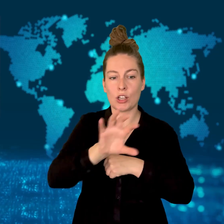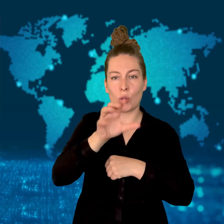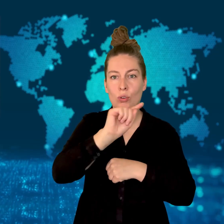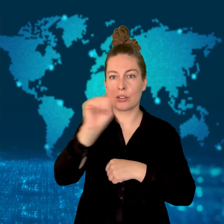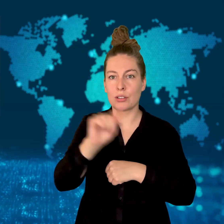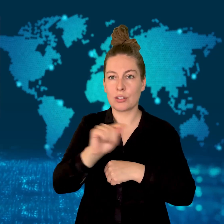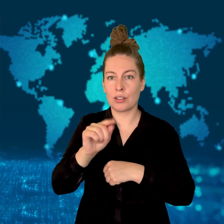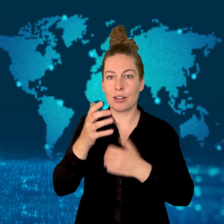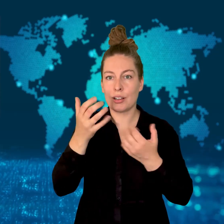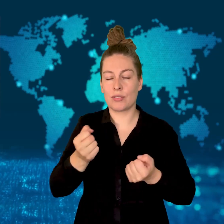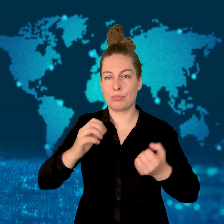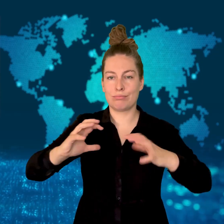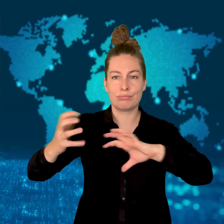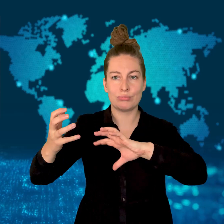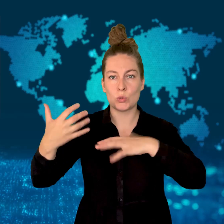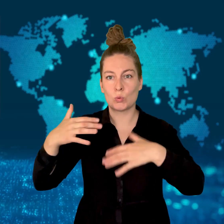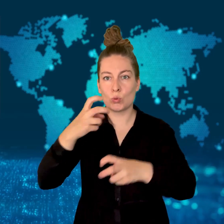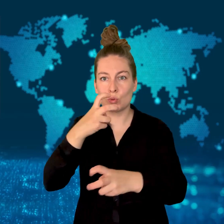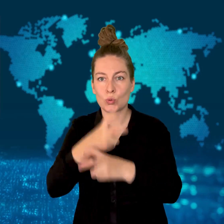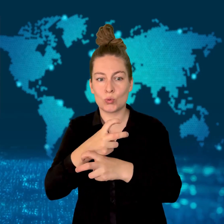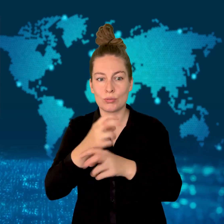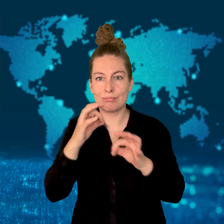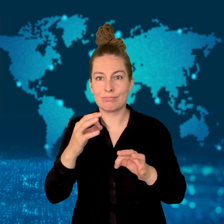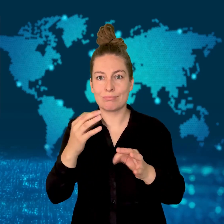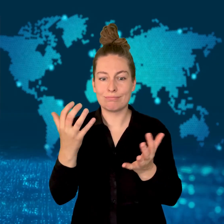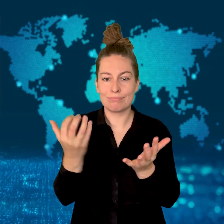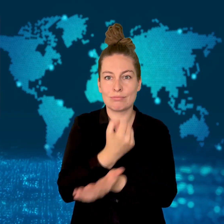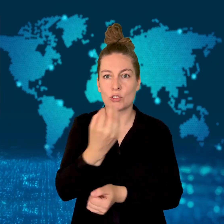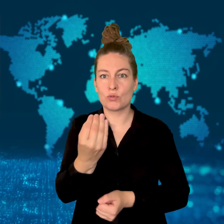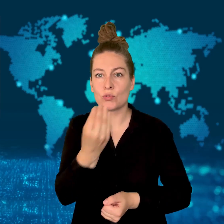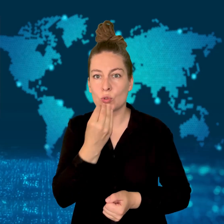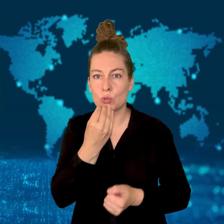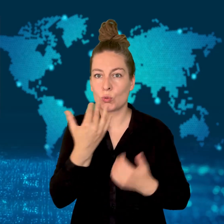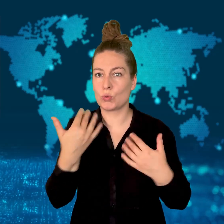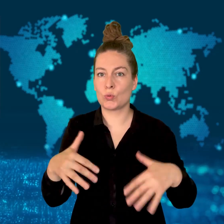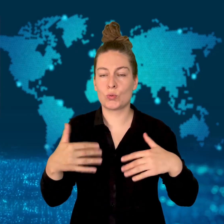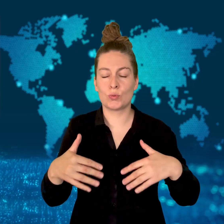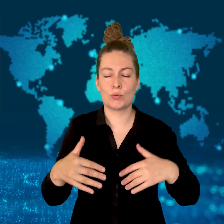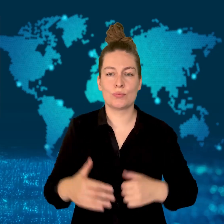African countries have suffered across the continent from disrupted food supplies.